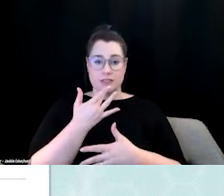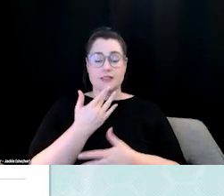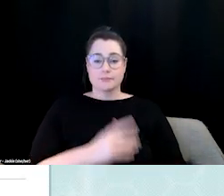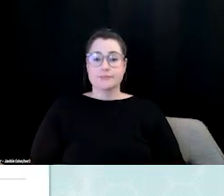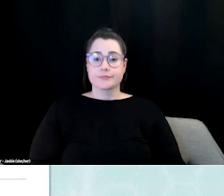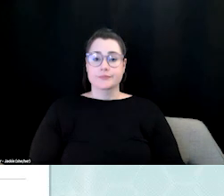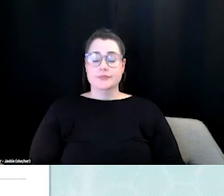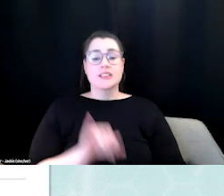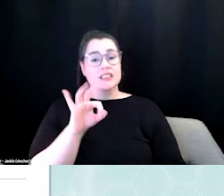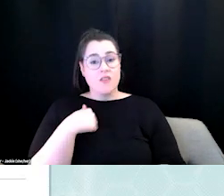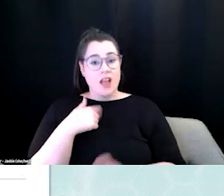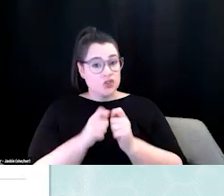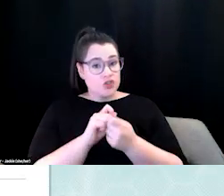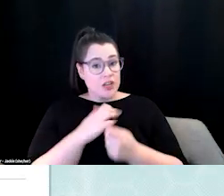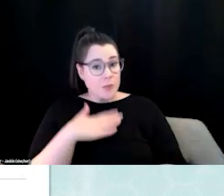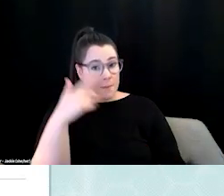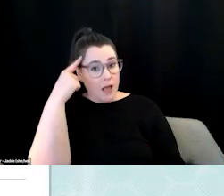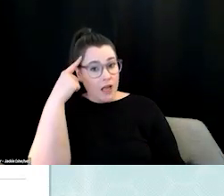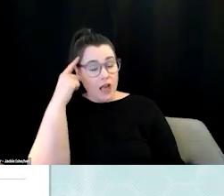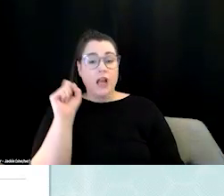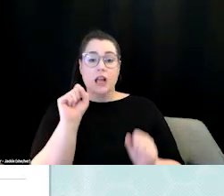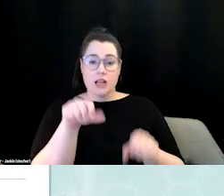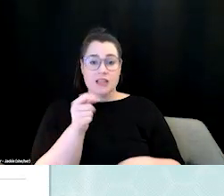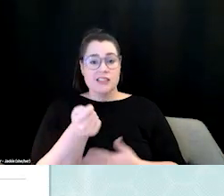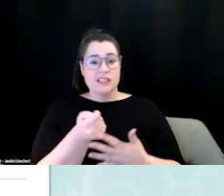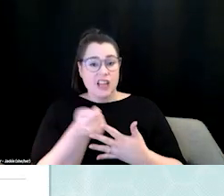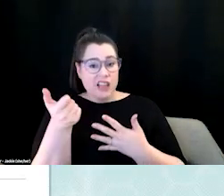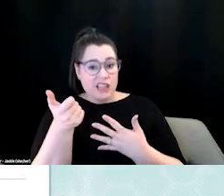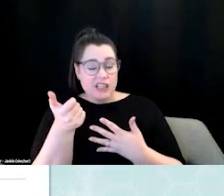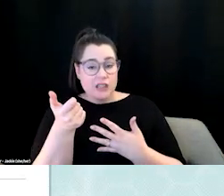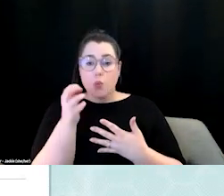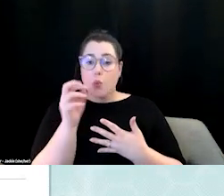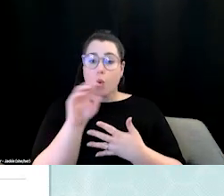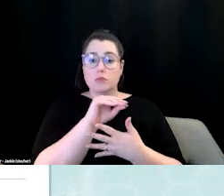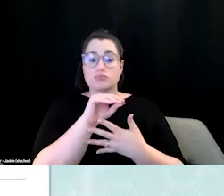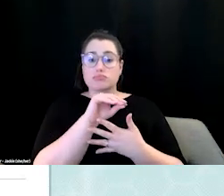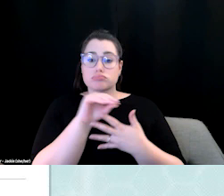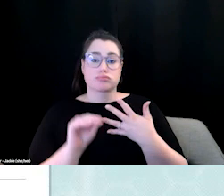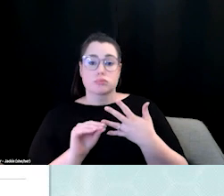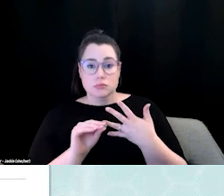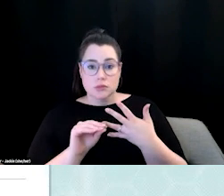If I change my mind, I can go ahead and delete that, or I can move it down. So I'm moving this down.